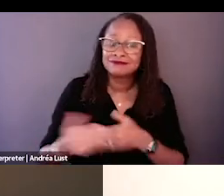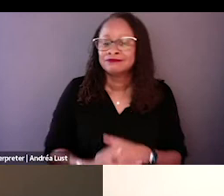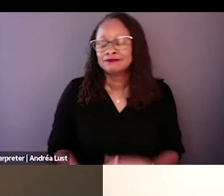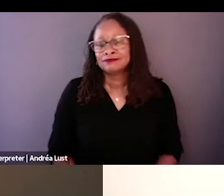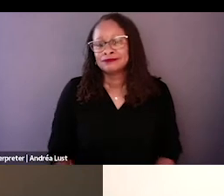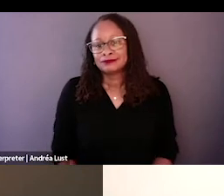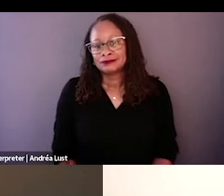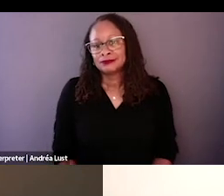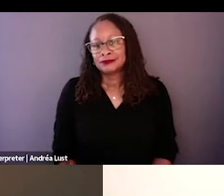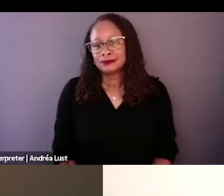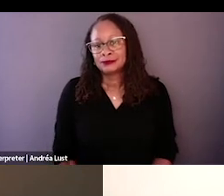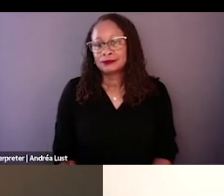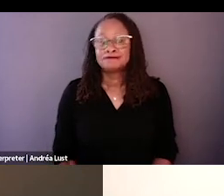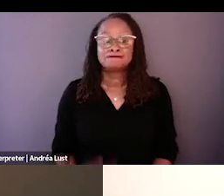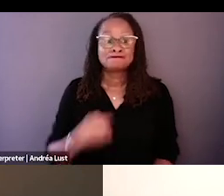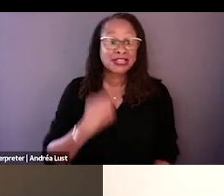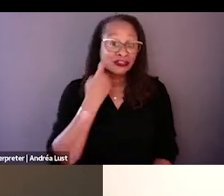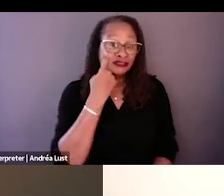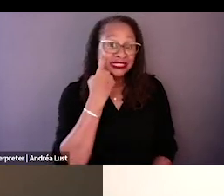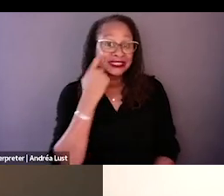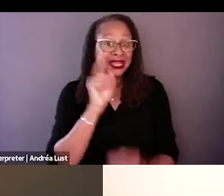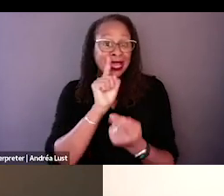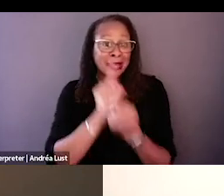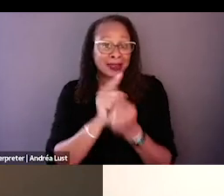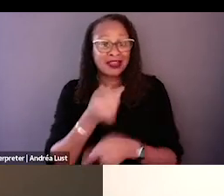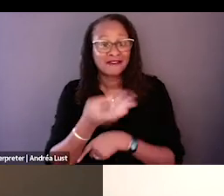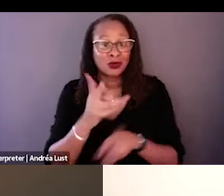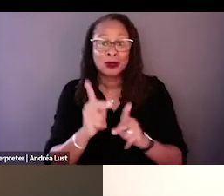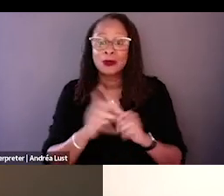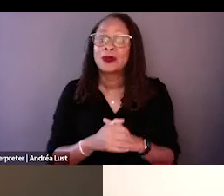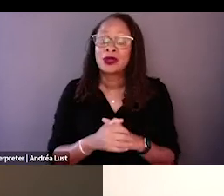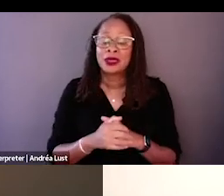We came from the structuring principles of the document.